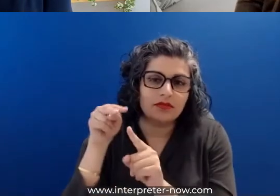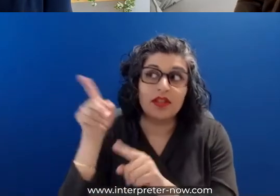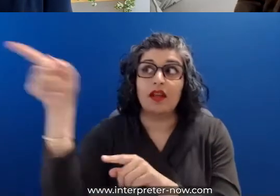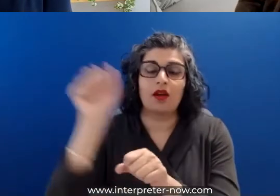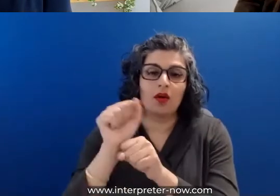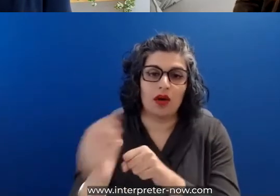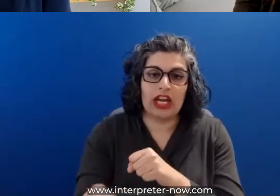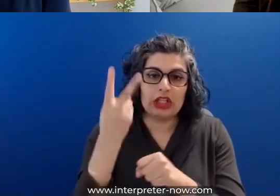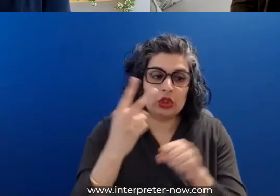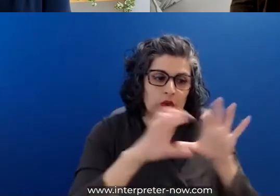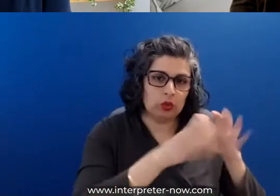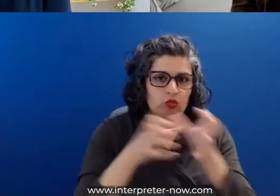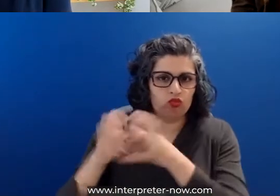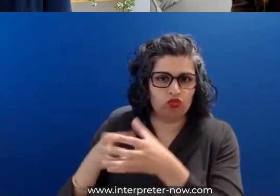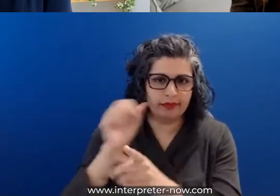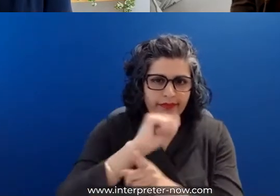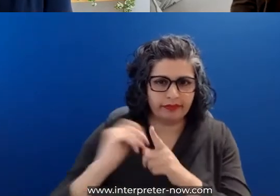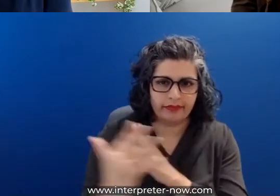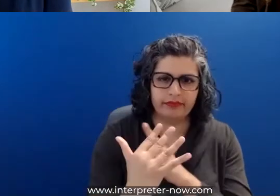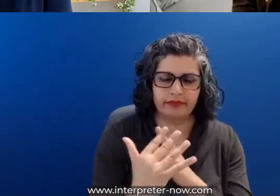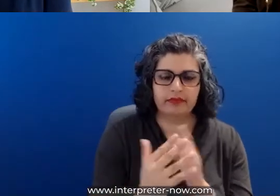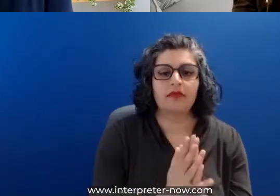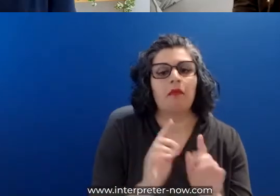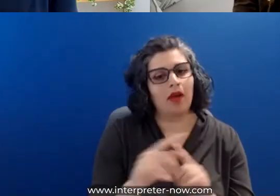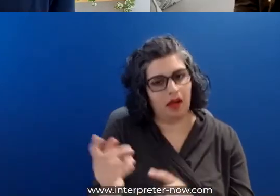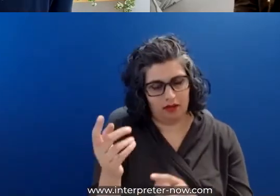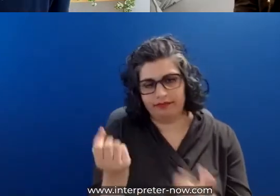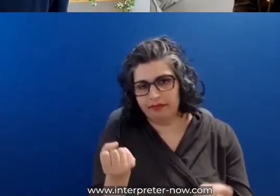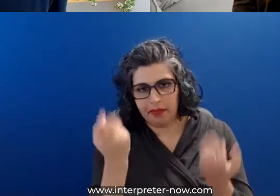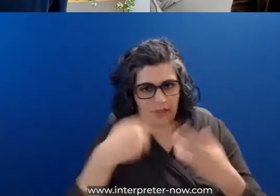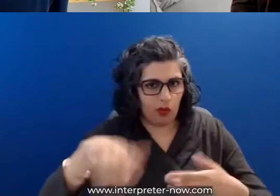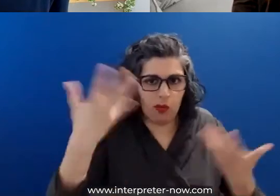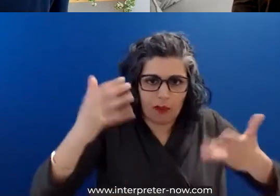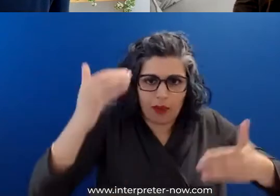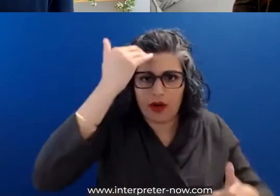primarily. But you should know, and many of you probably already do, that algorithmic